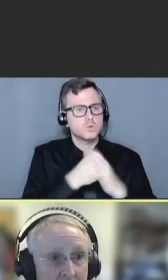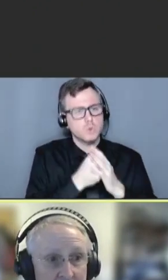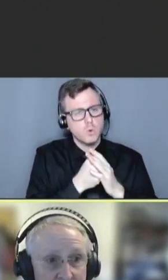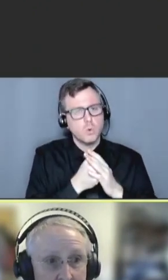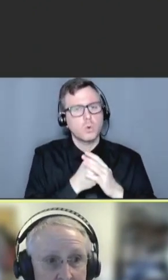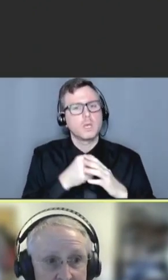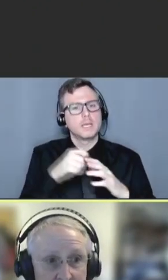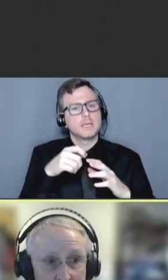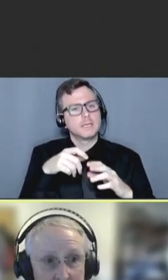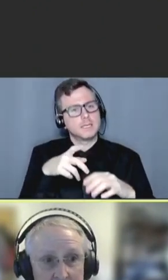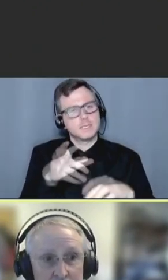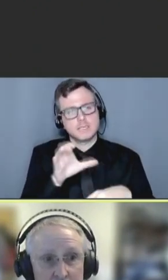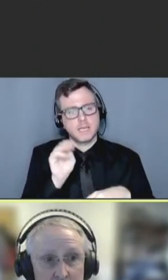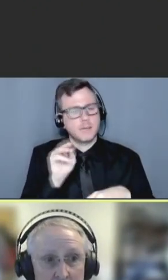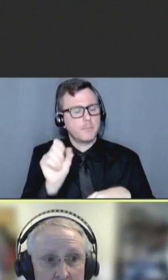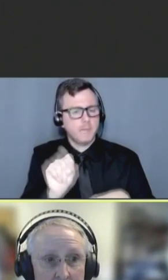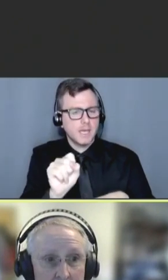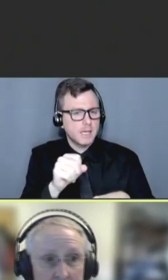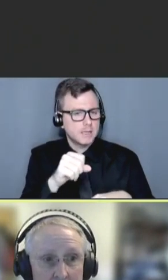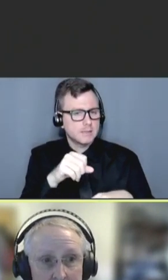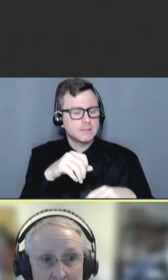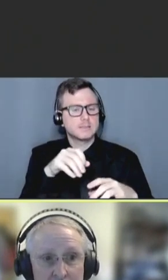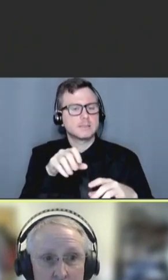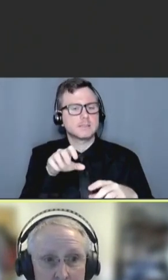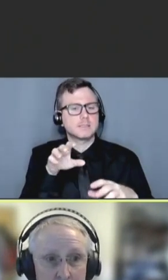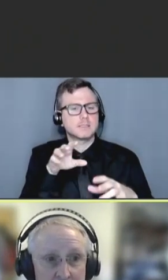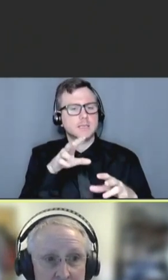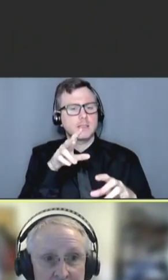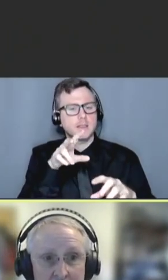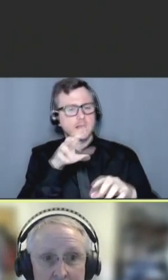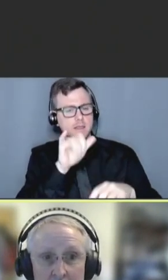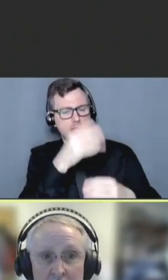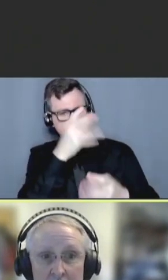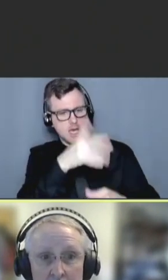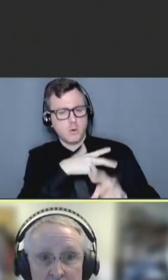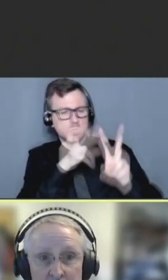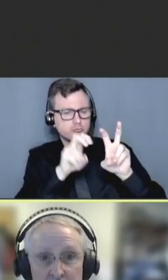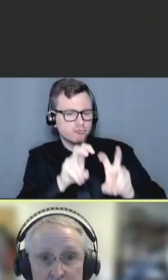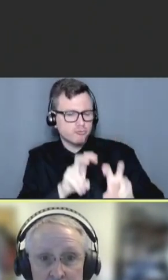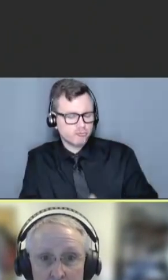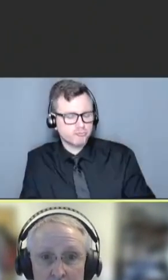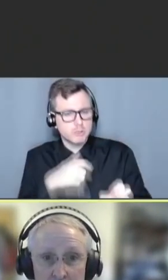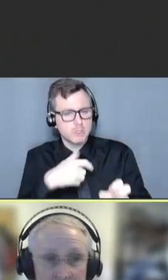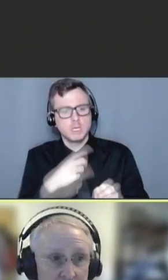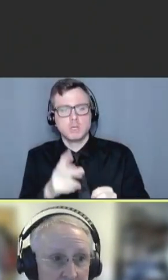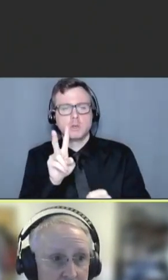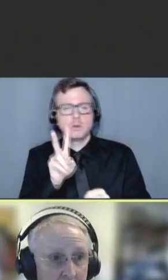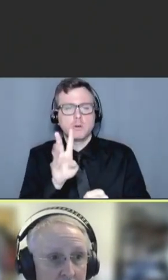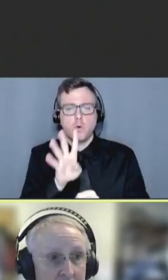The CMS database was queried, looking at about 4.25 million doses. Shows no increase in stroke.